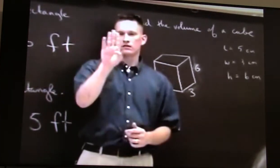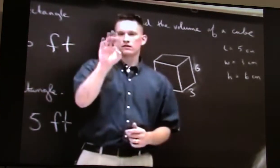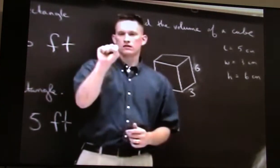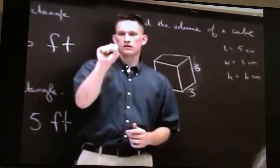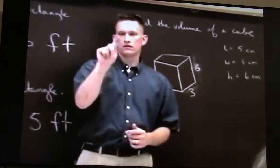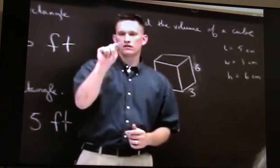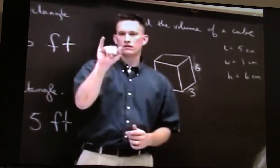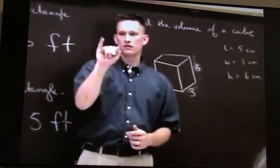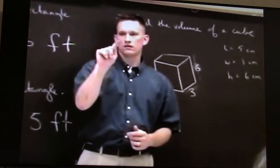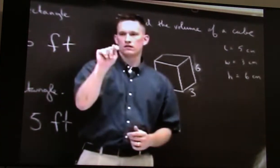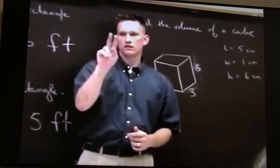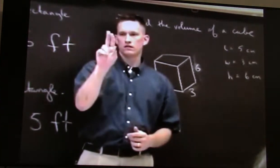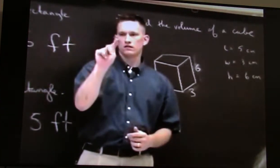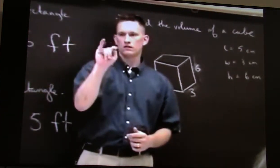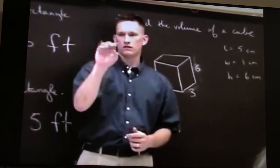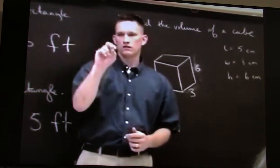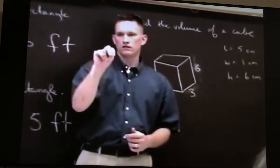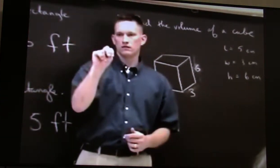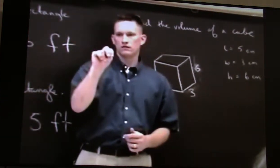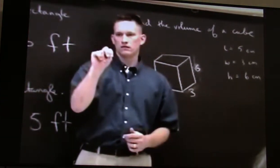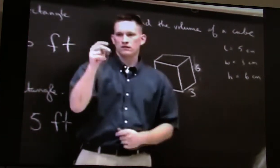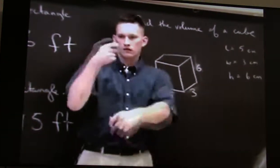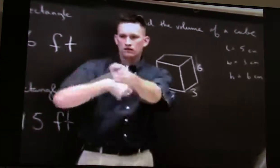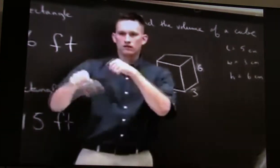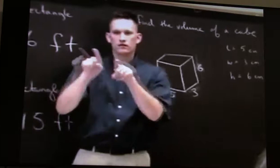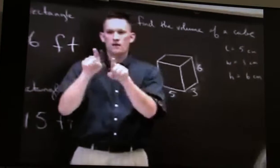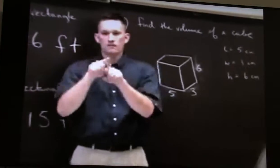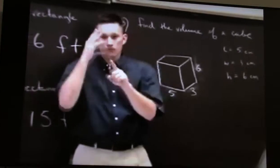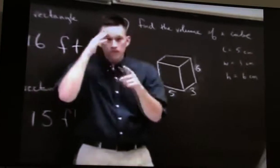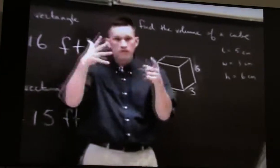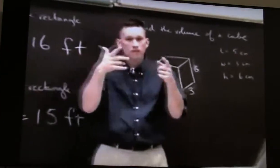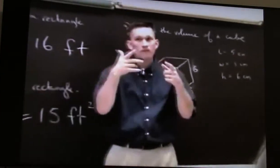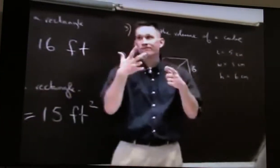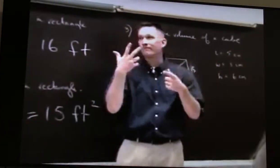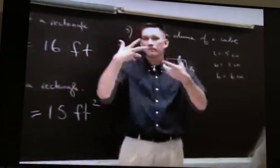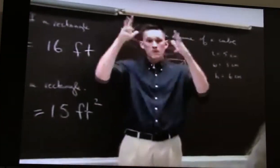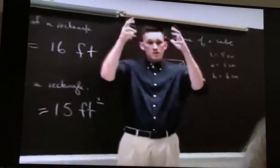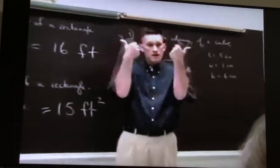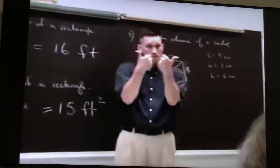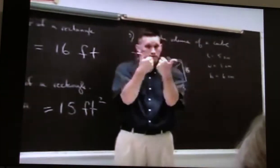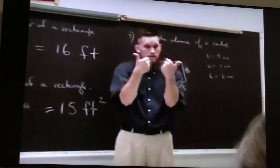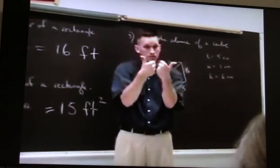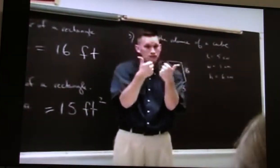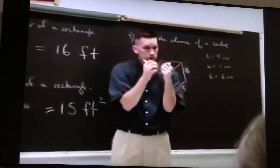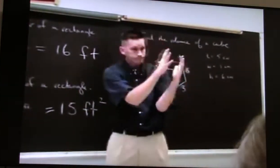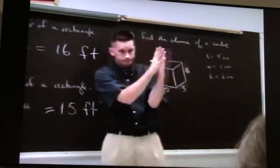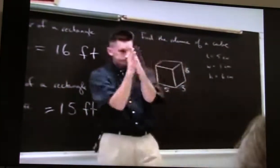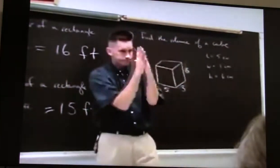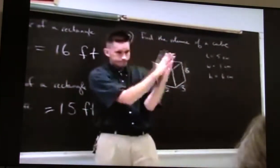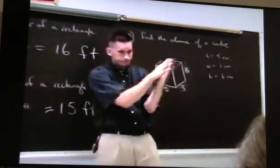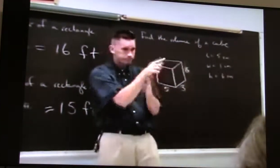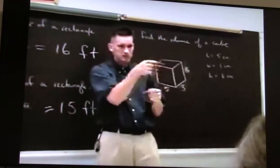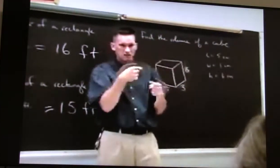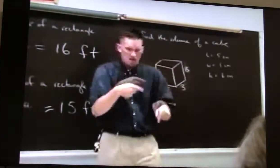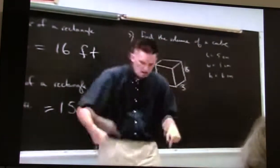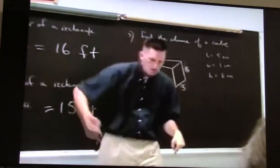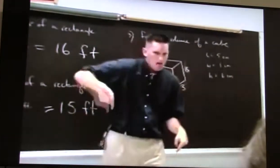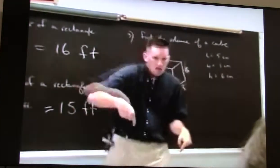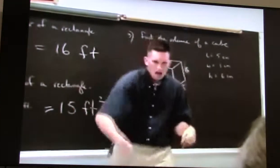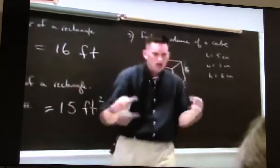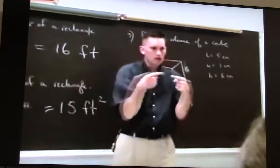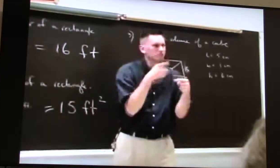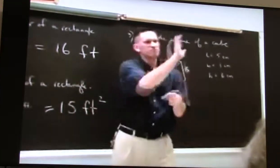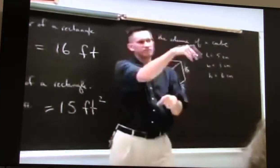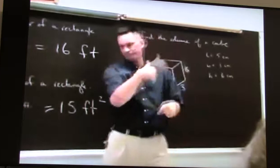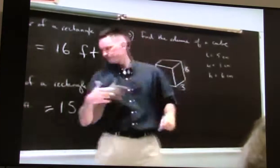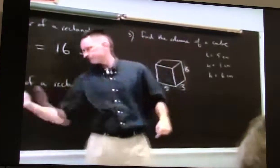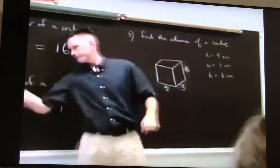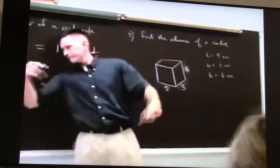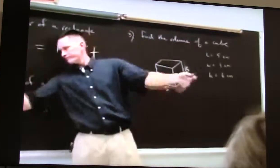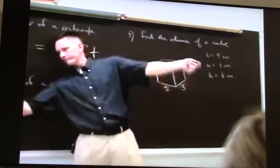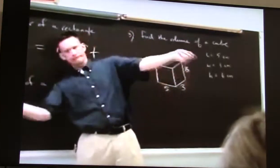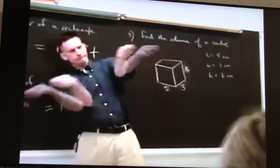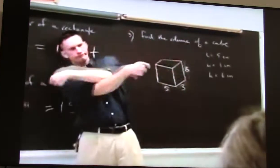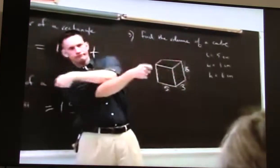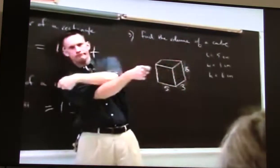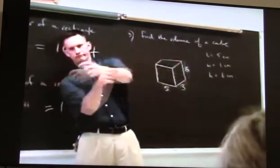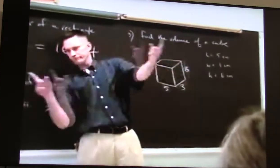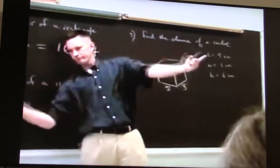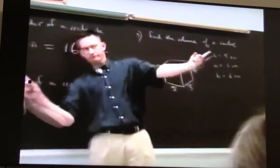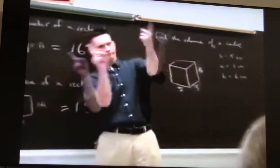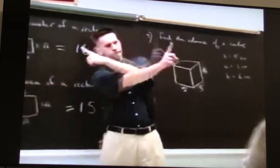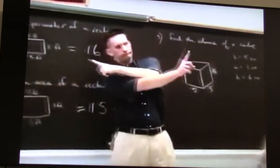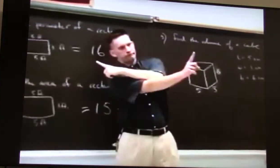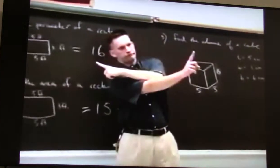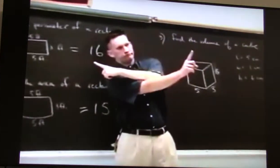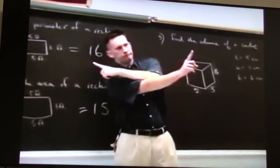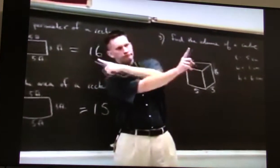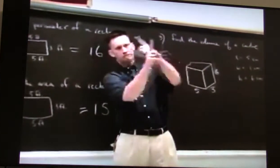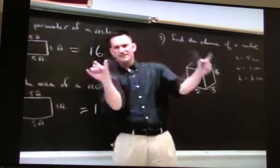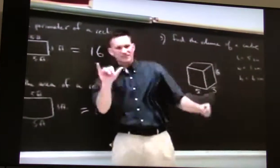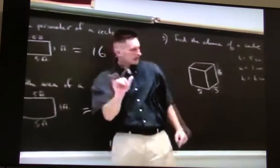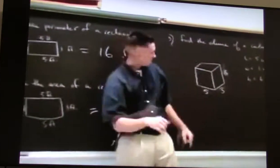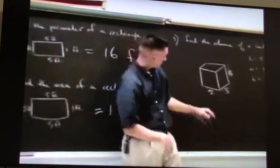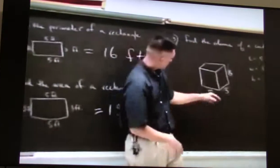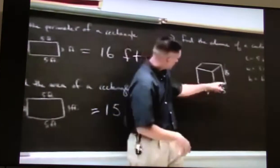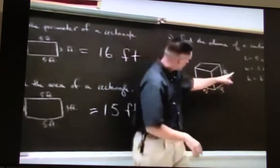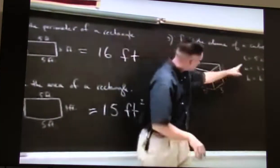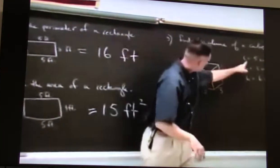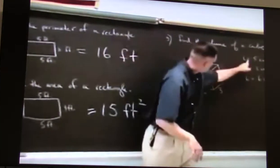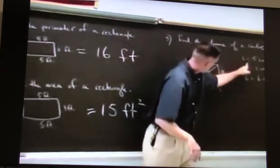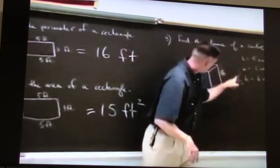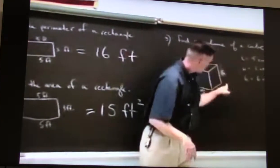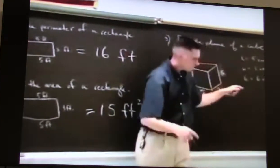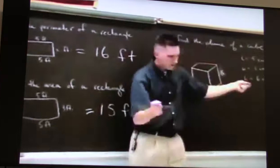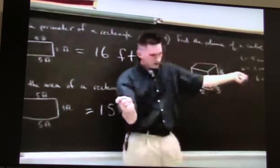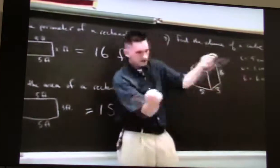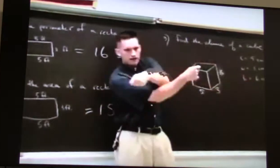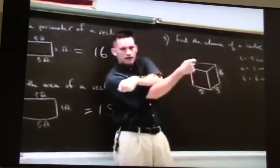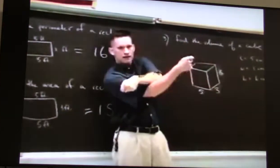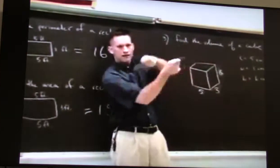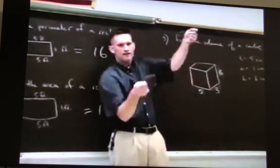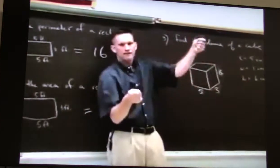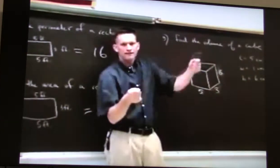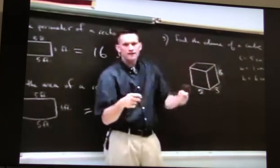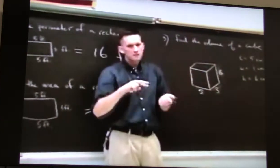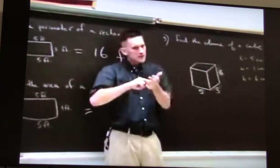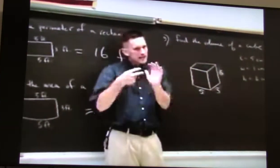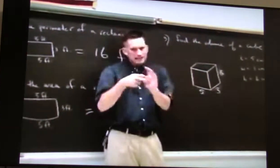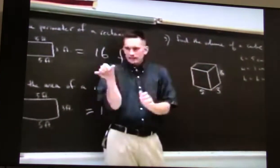So for that word, its called but anyways it doesn't matter all you need to do is know